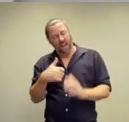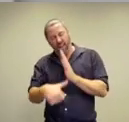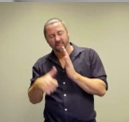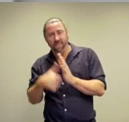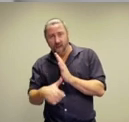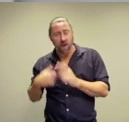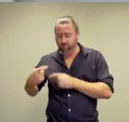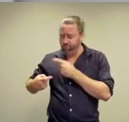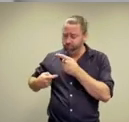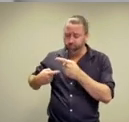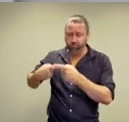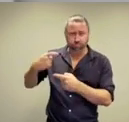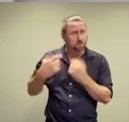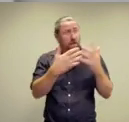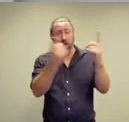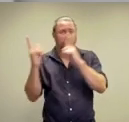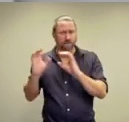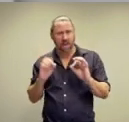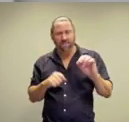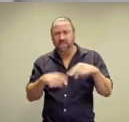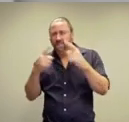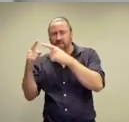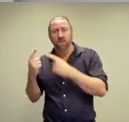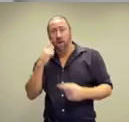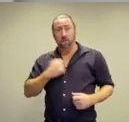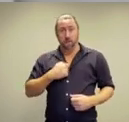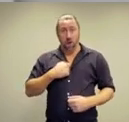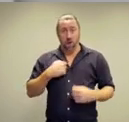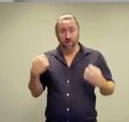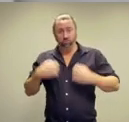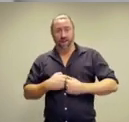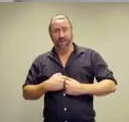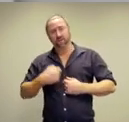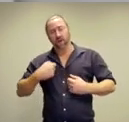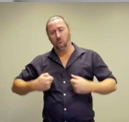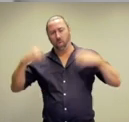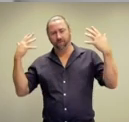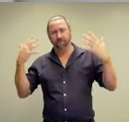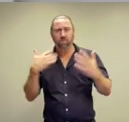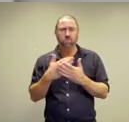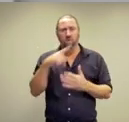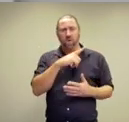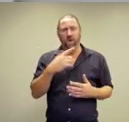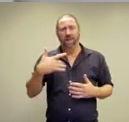the staying power of the leather jacket. So before I start, I’m just going to take this jacket off like that was a great